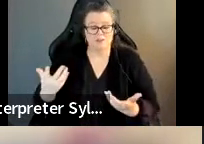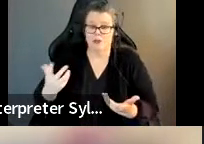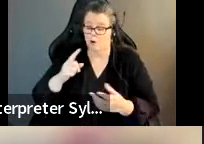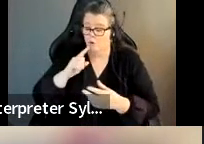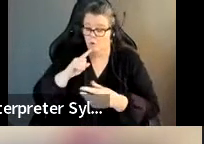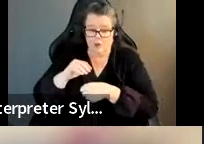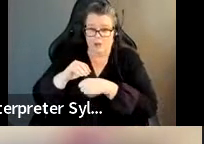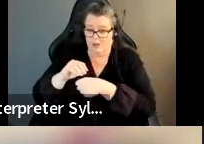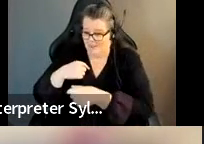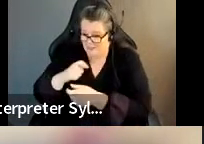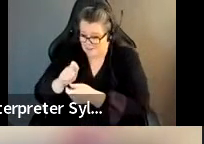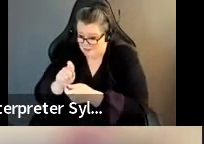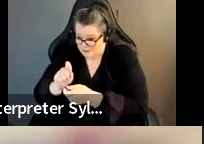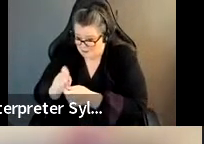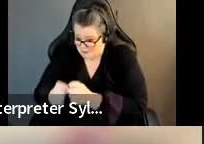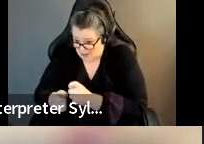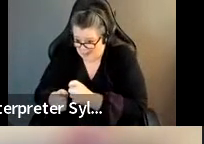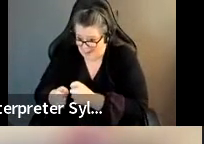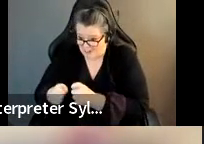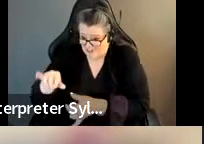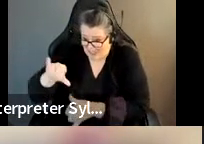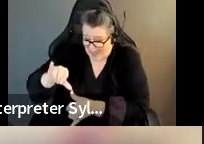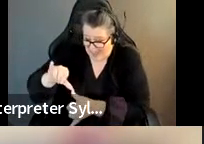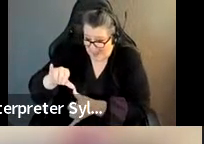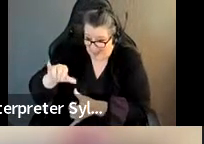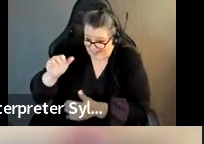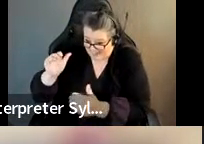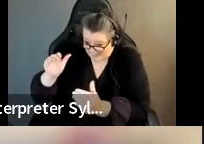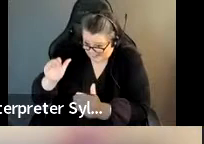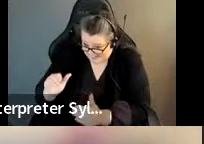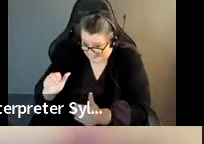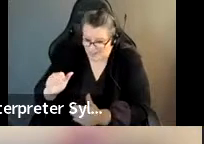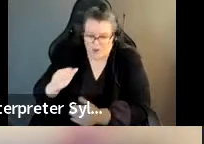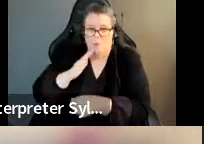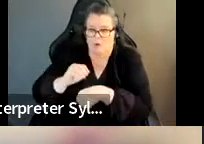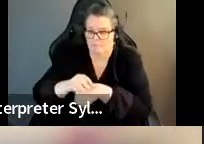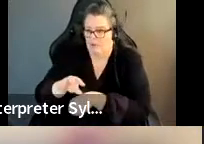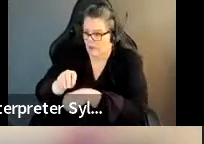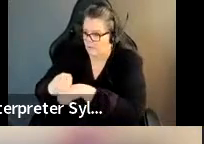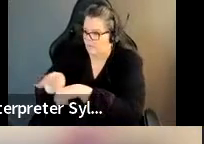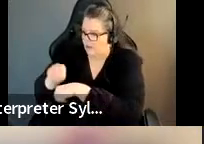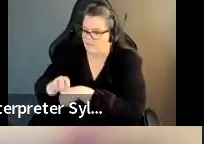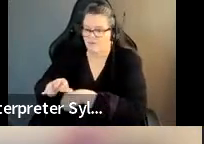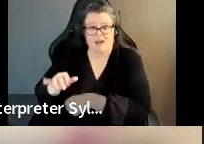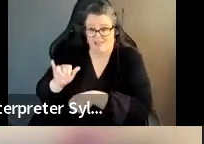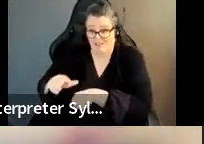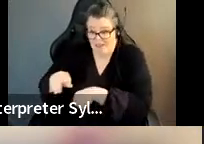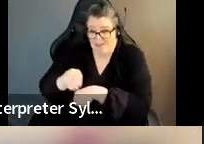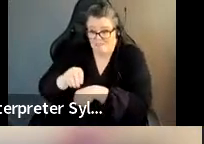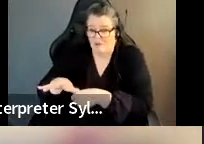directly by reducing that height, and they all affect ergonomics, safety and effectiveness